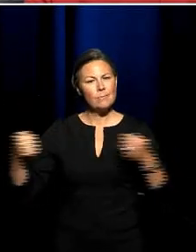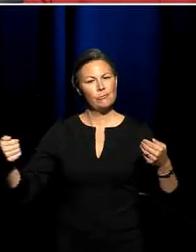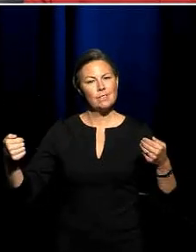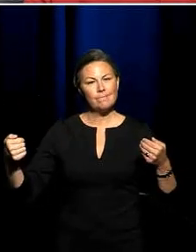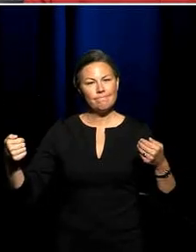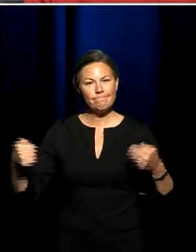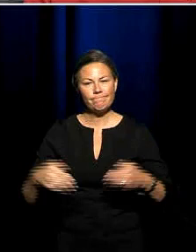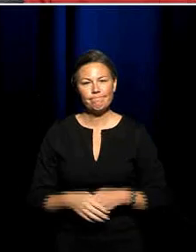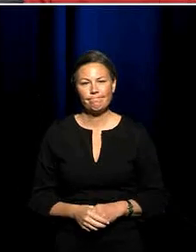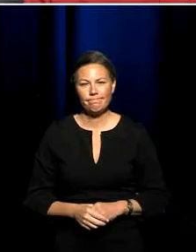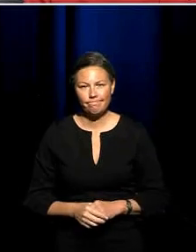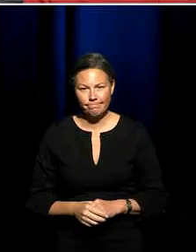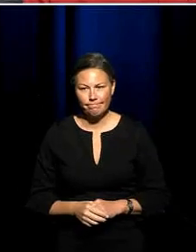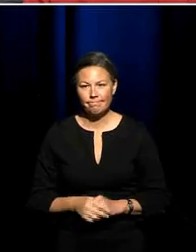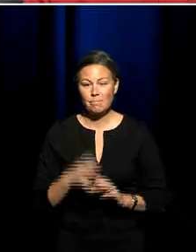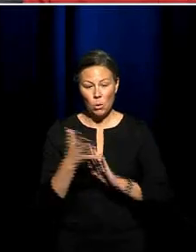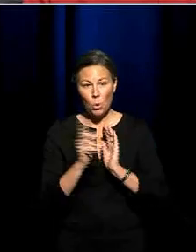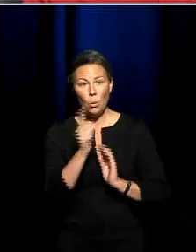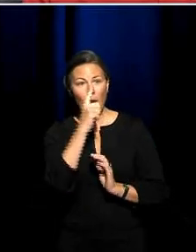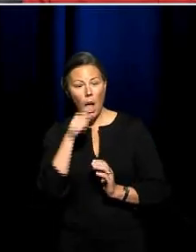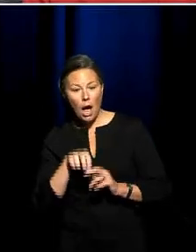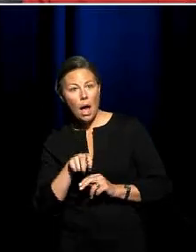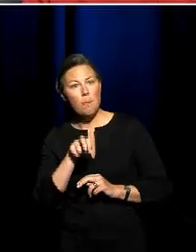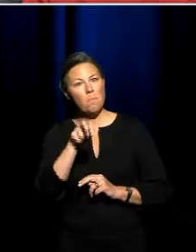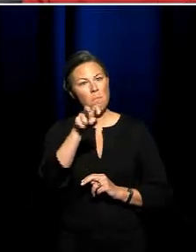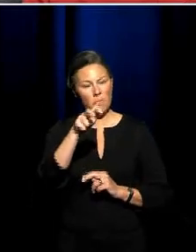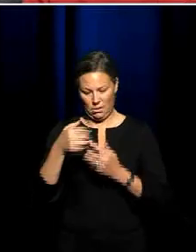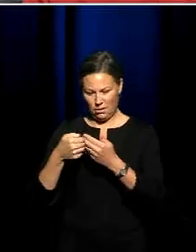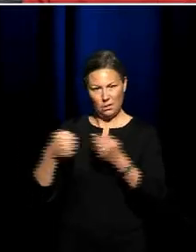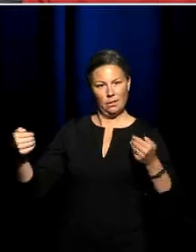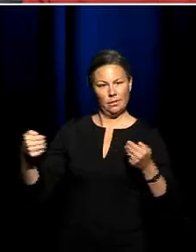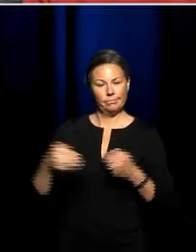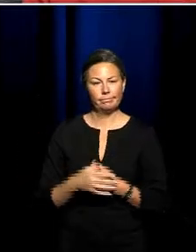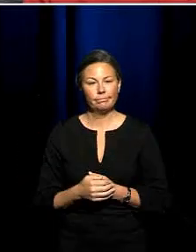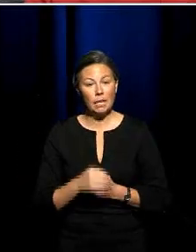not use the stairs from everybody else. A complaint was subsequently bought to